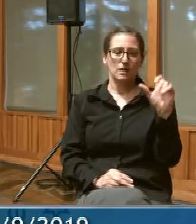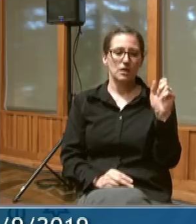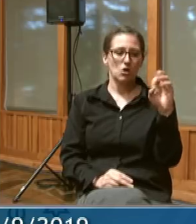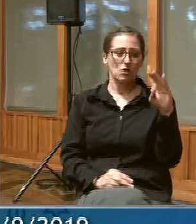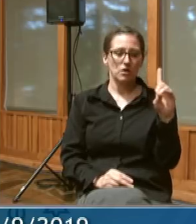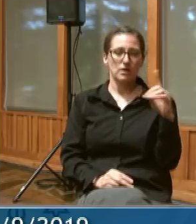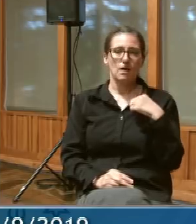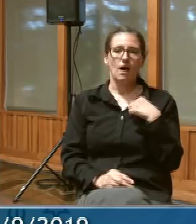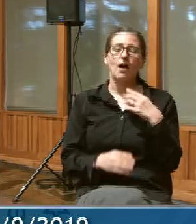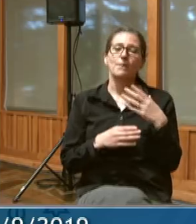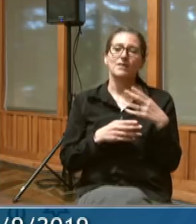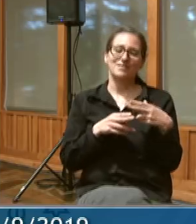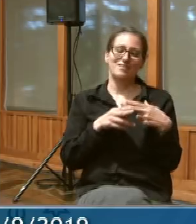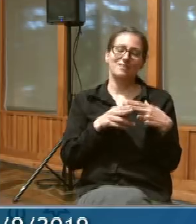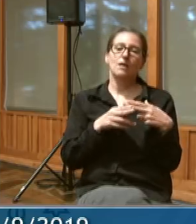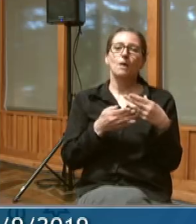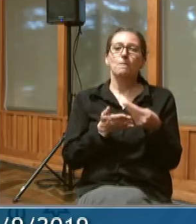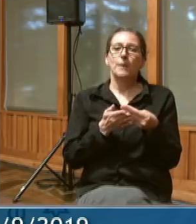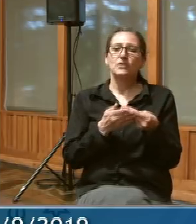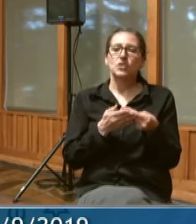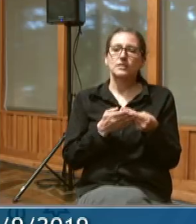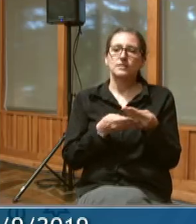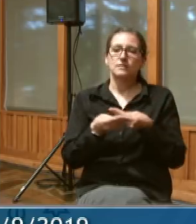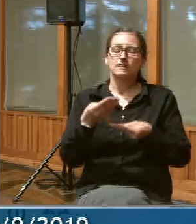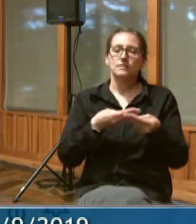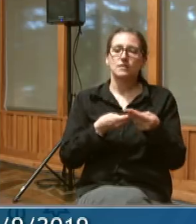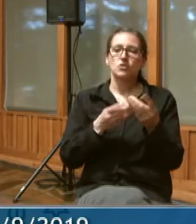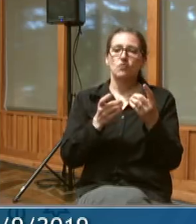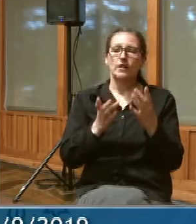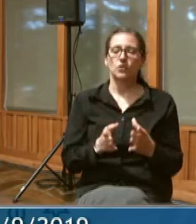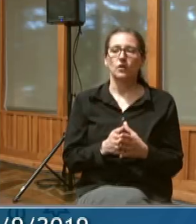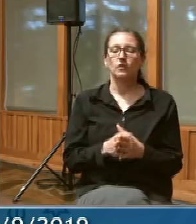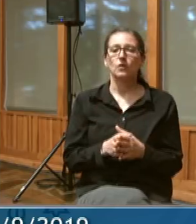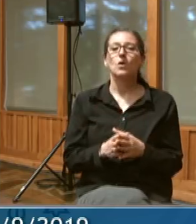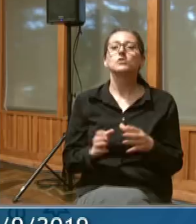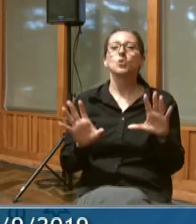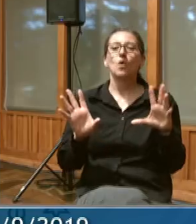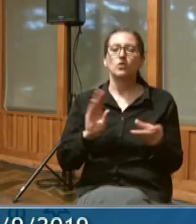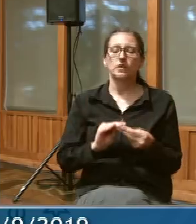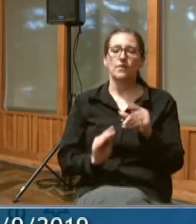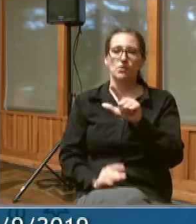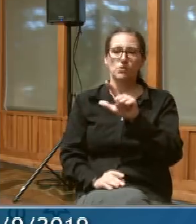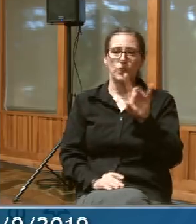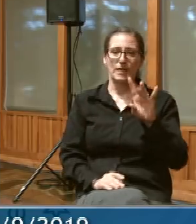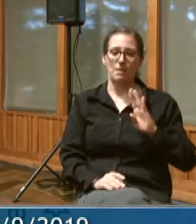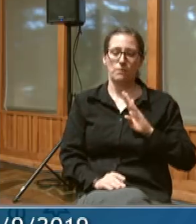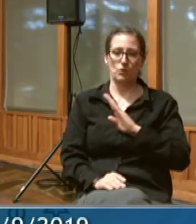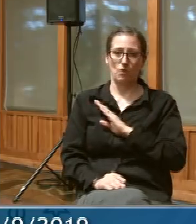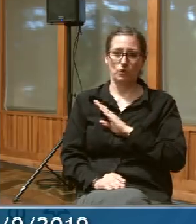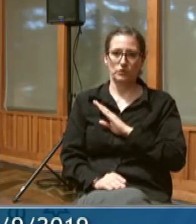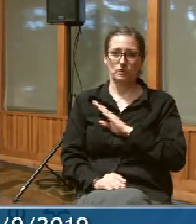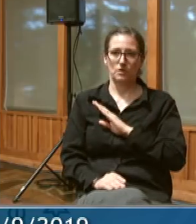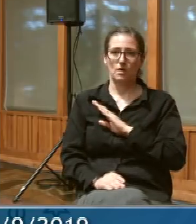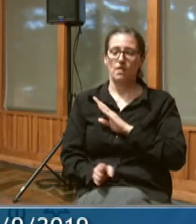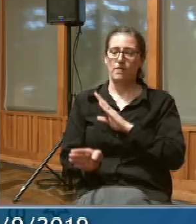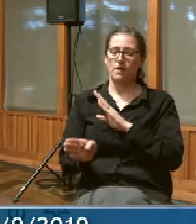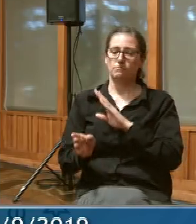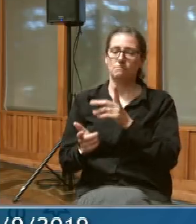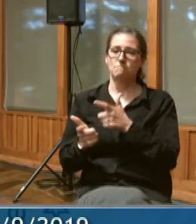EMPOWER YOUR ENGAGEMENT TONIGHT AND IN THE FUTURE. I'M THE INTERSTATE CITY BUDGET DIRECTOR.